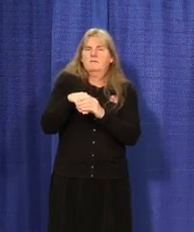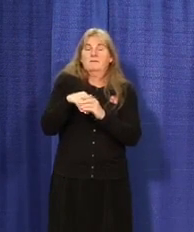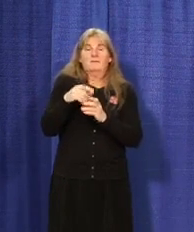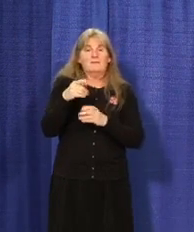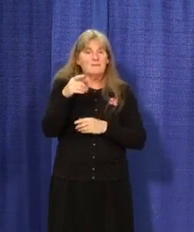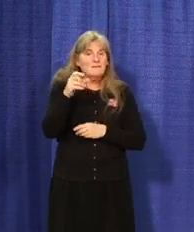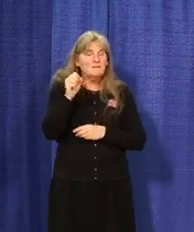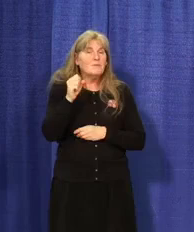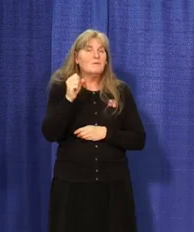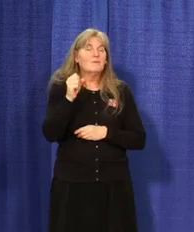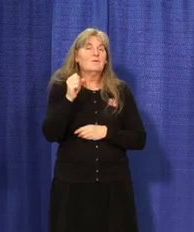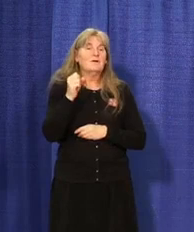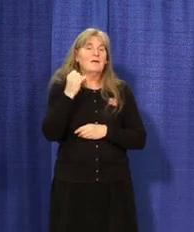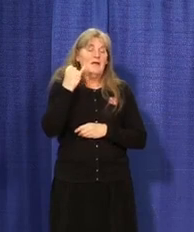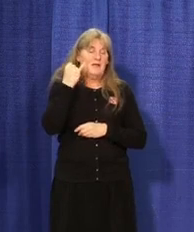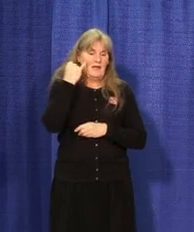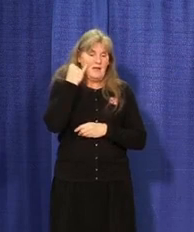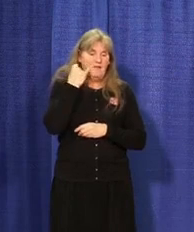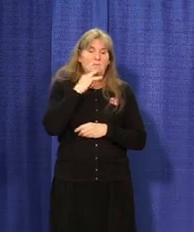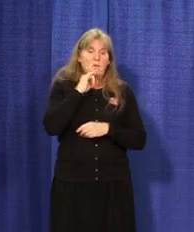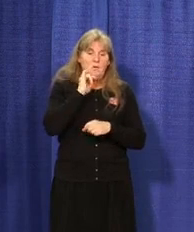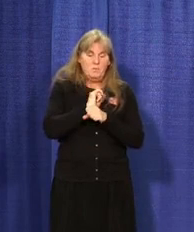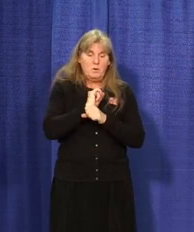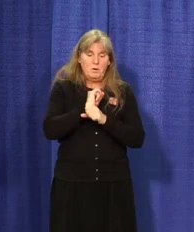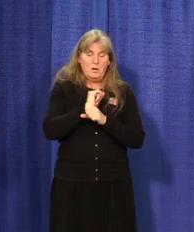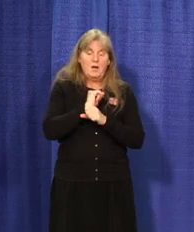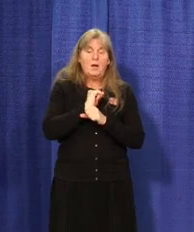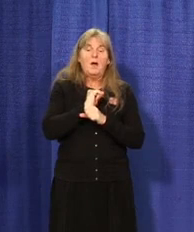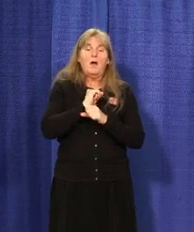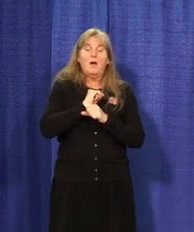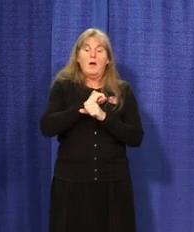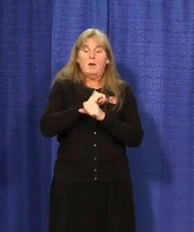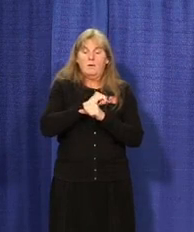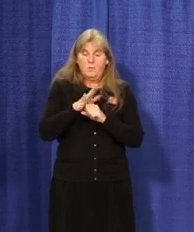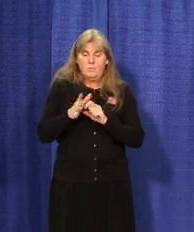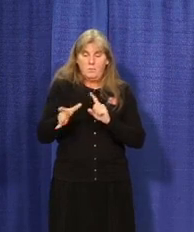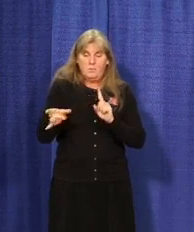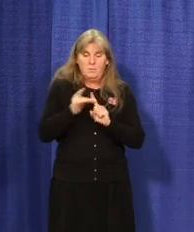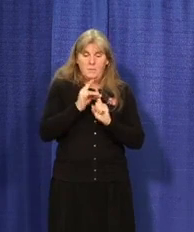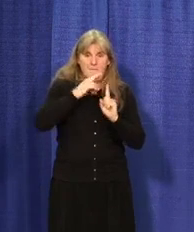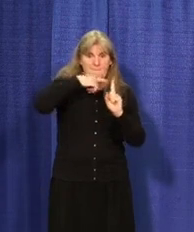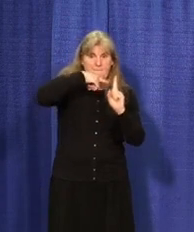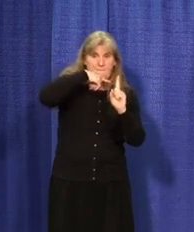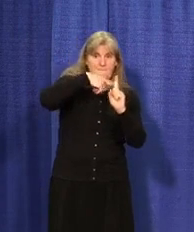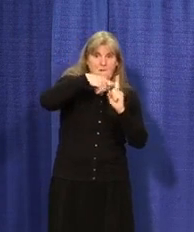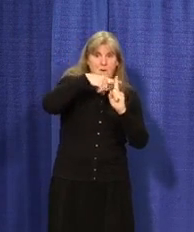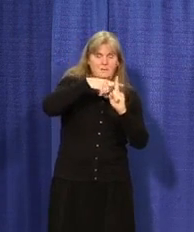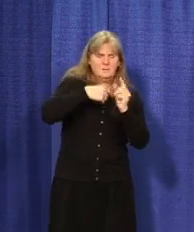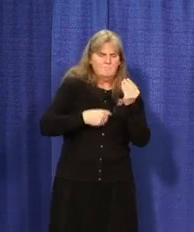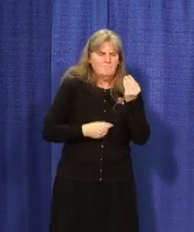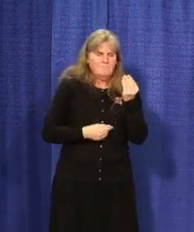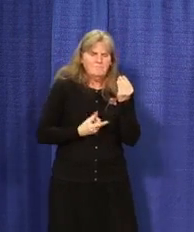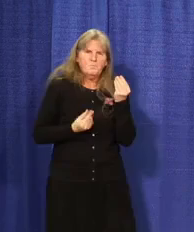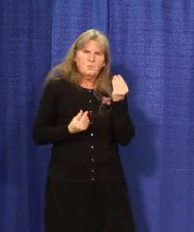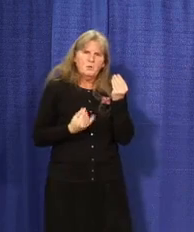The real story is around, okay got what do I do now, what do I do with that information? That is why the kind of